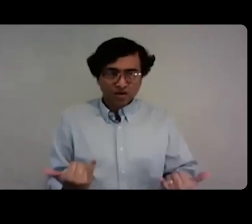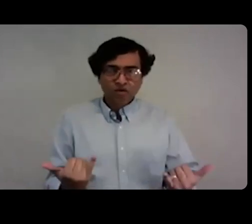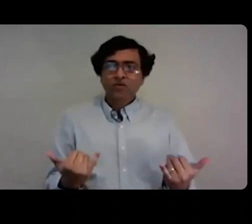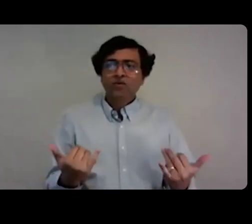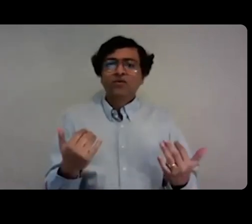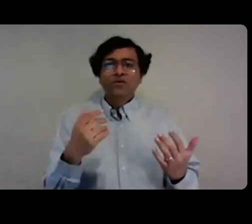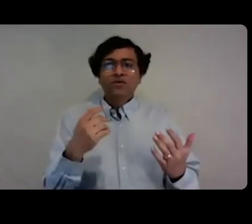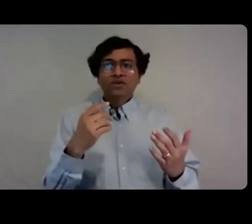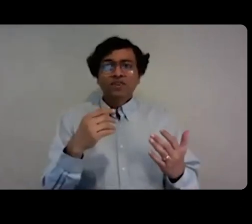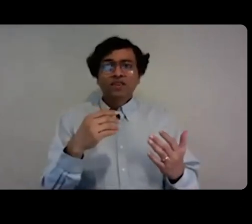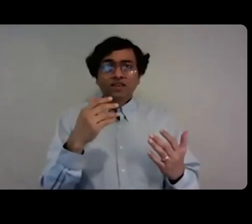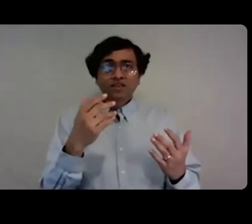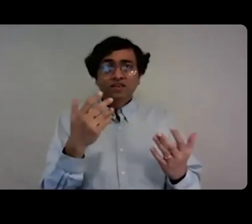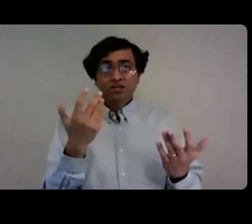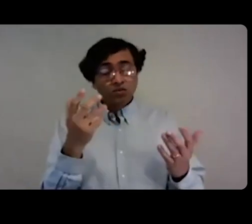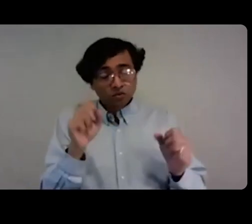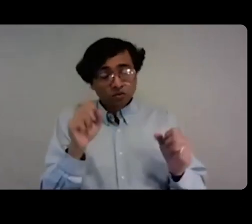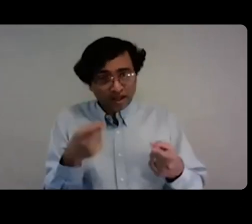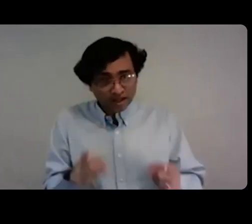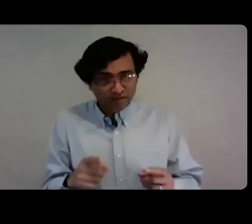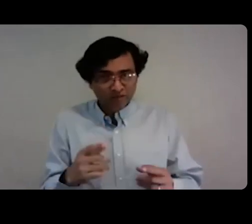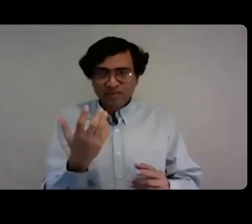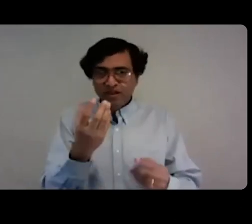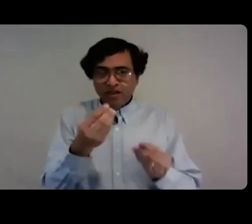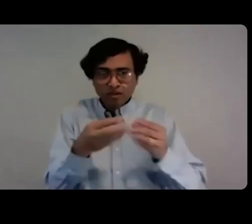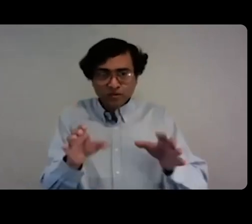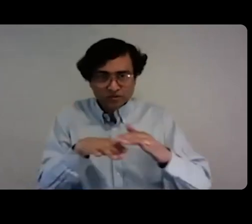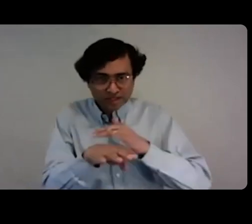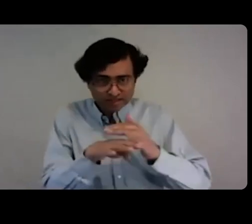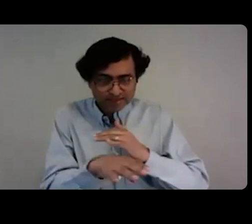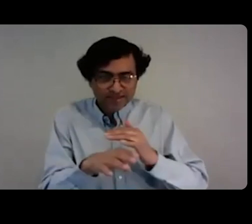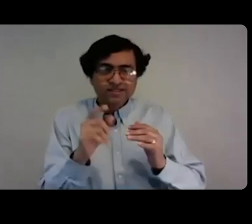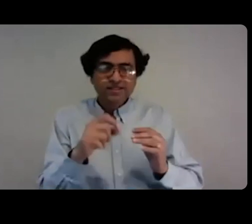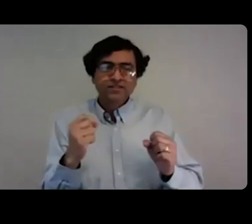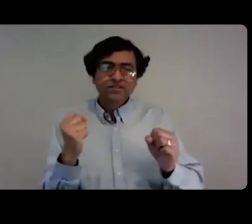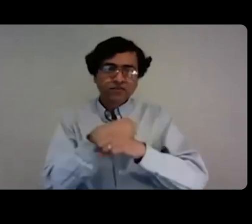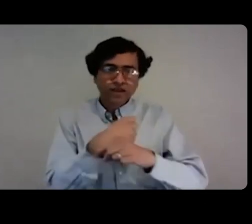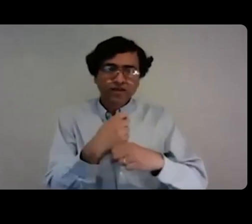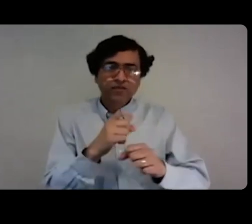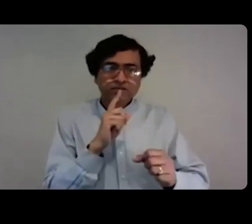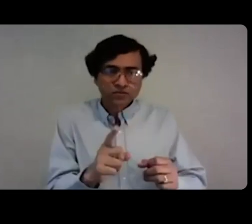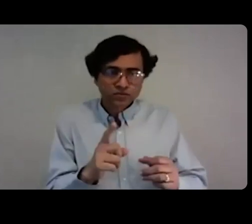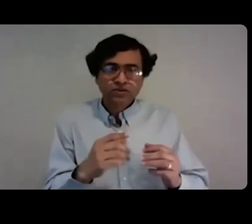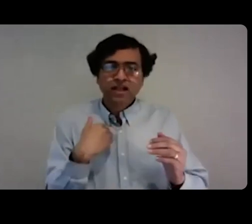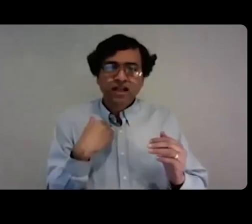When we look at silent movies from 100 years ago, then deaf